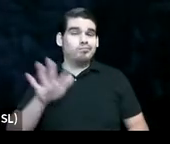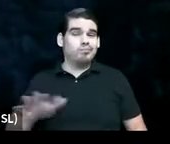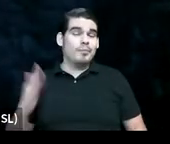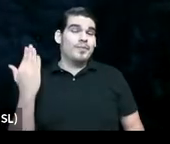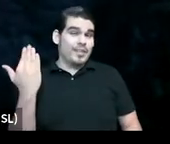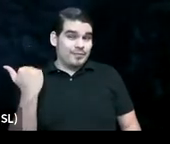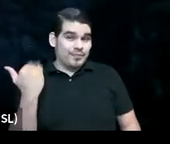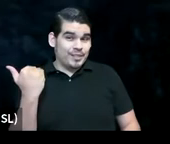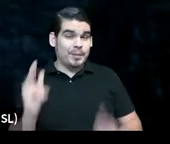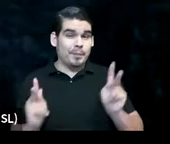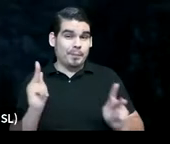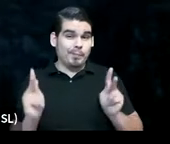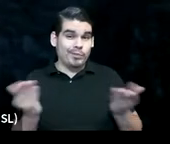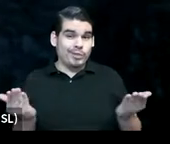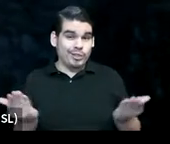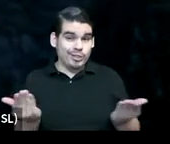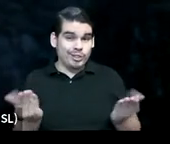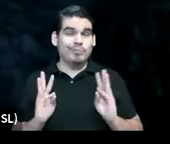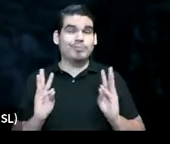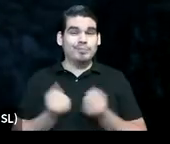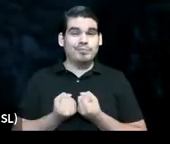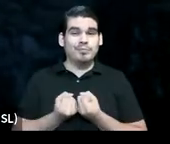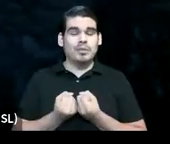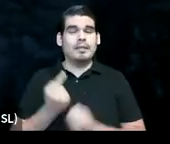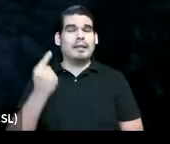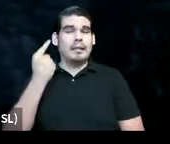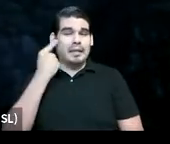And we also have discussion leaders will help discussion leaders in these groups.